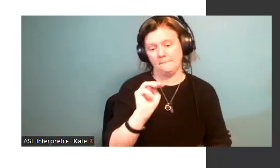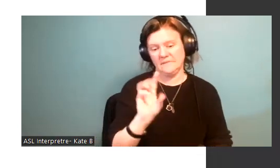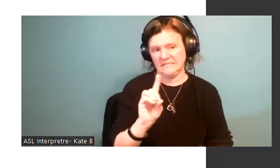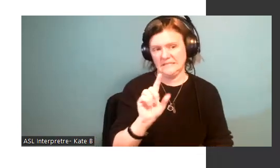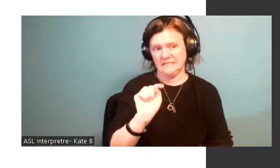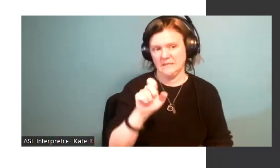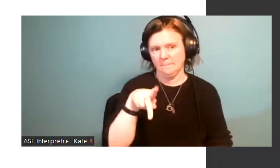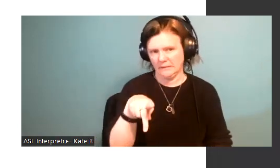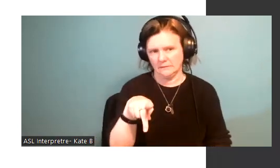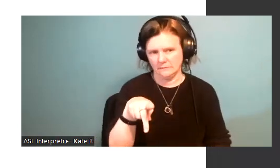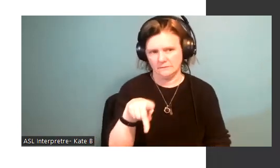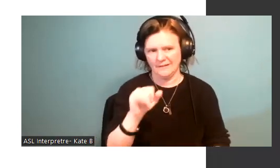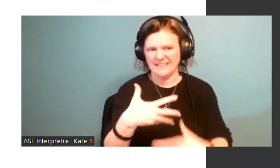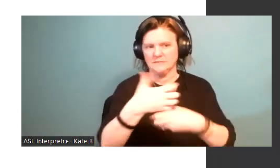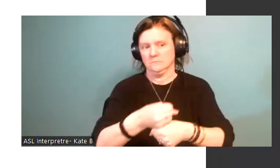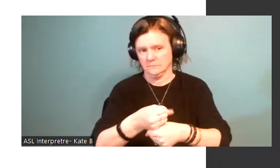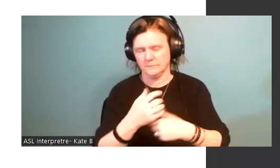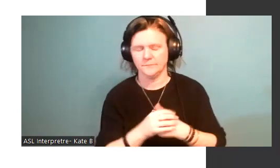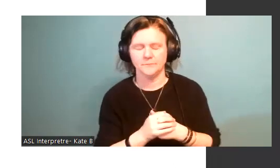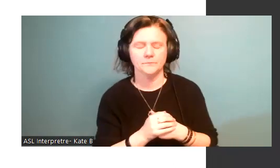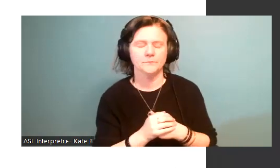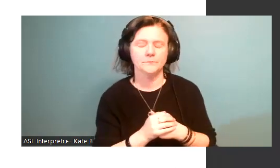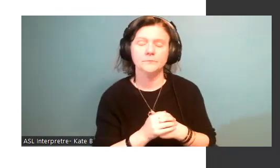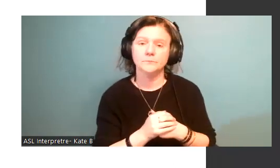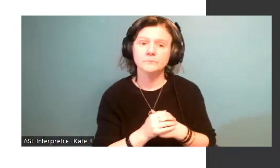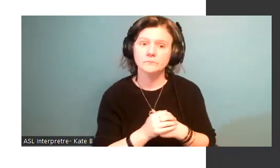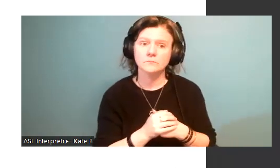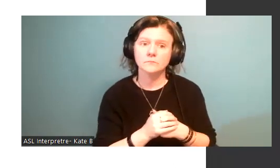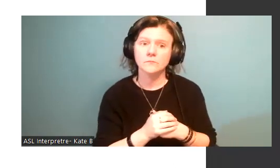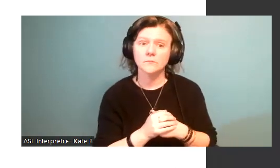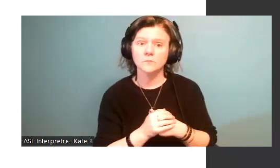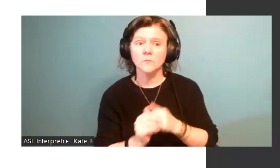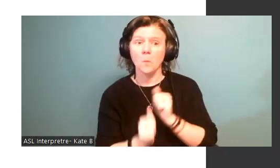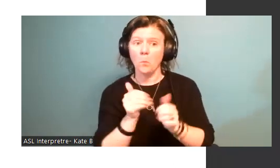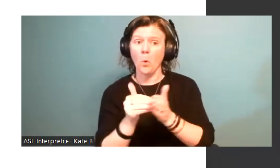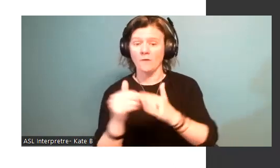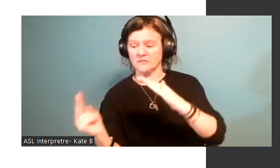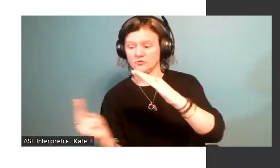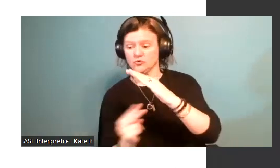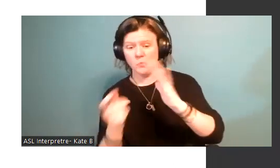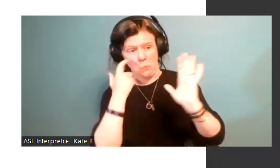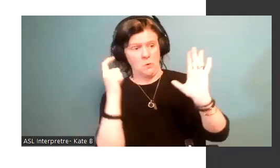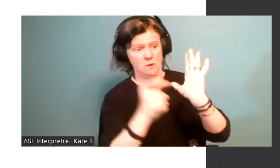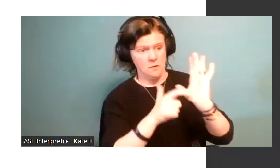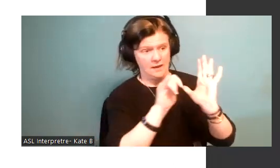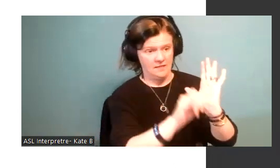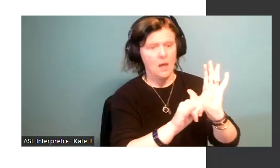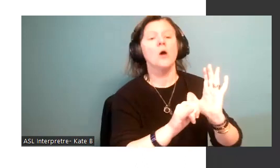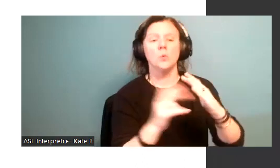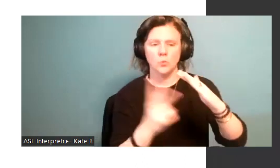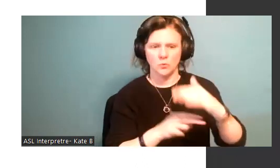ARIA label equals the assistive technology and it